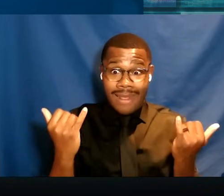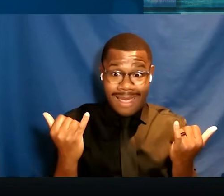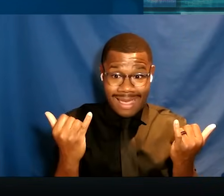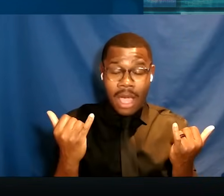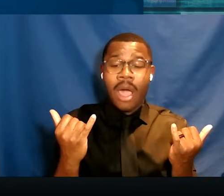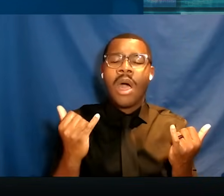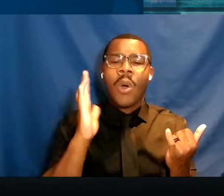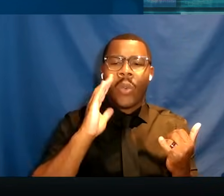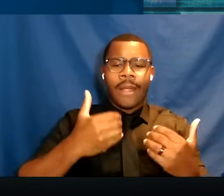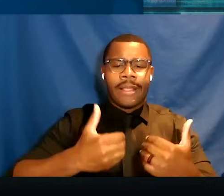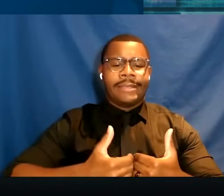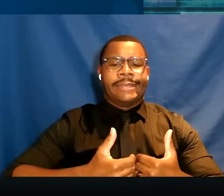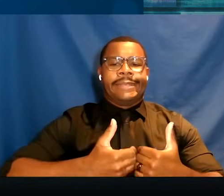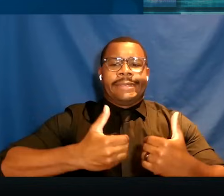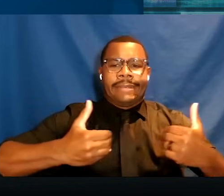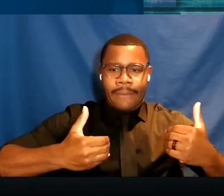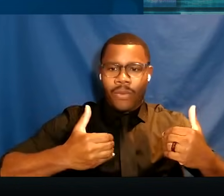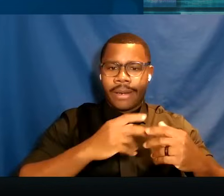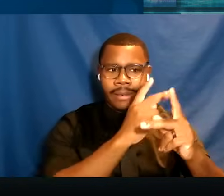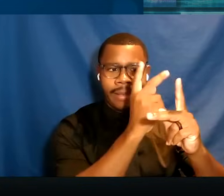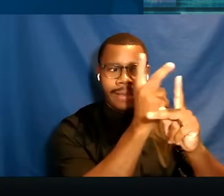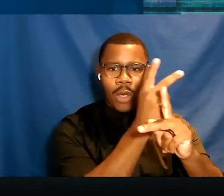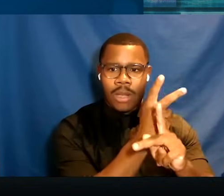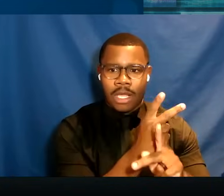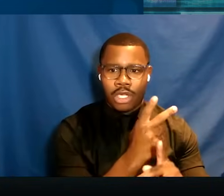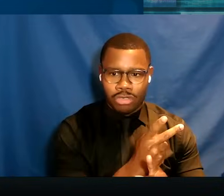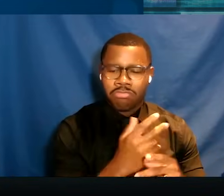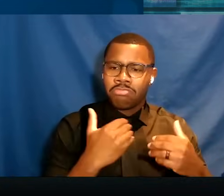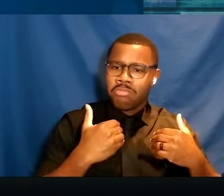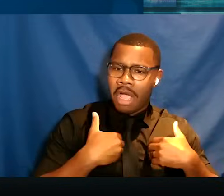for the foreign residual that is gonna have a set of foreign subscriber tiers